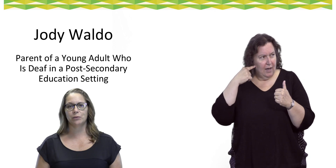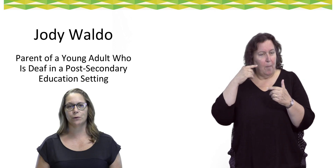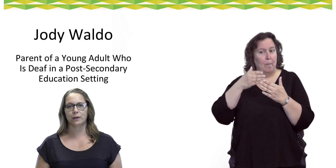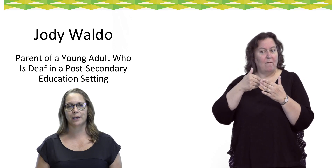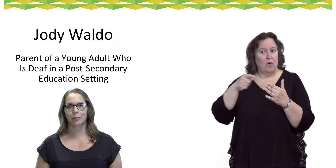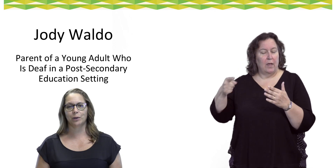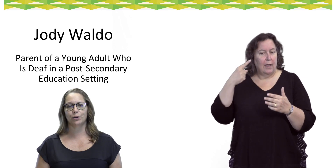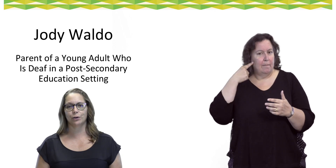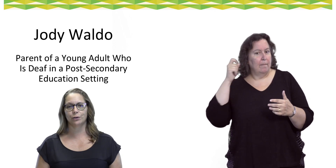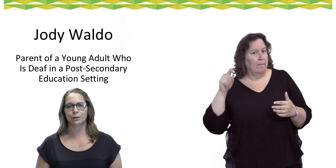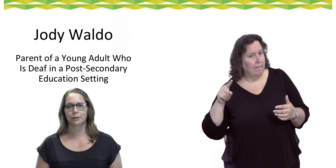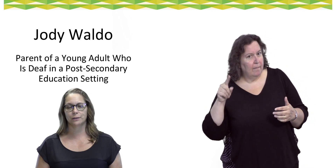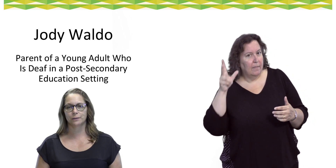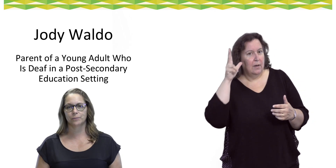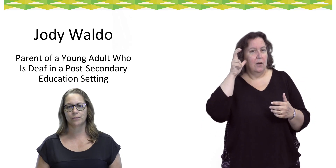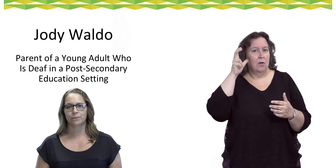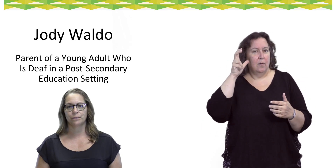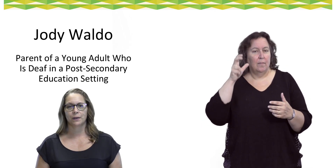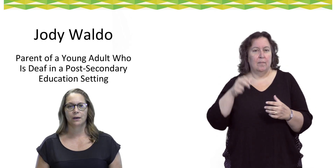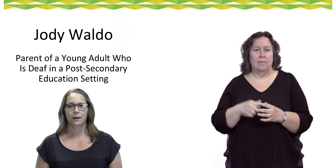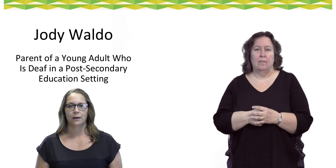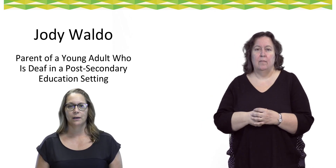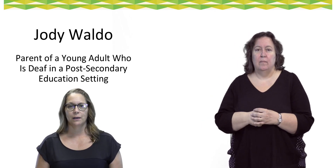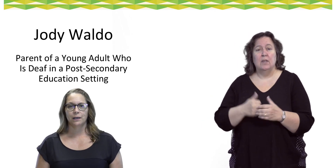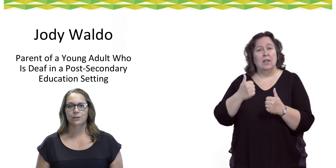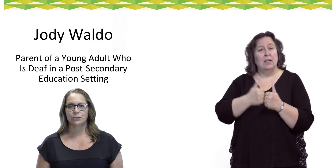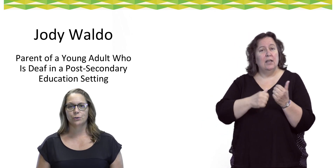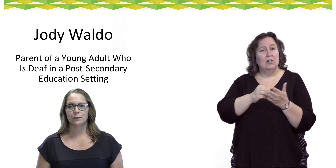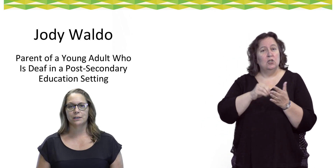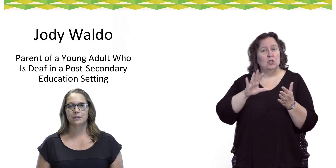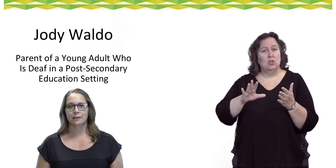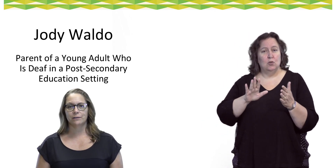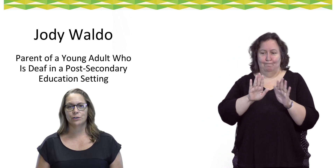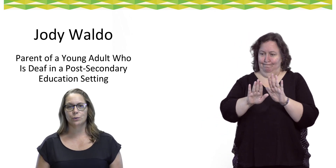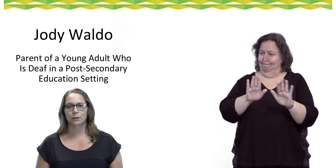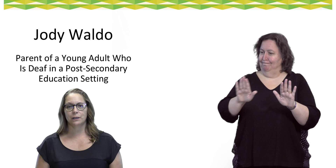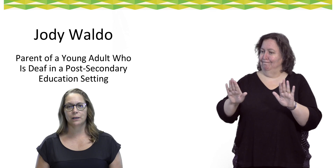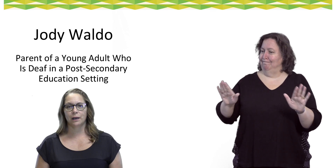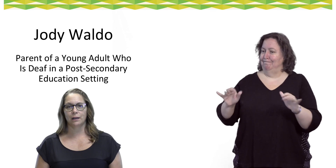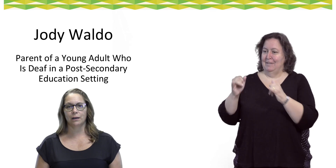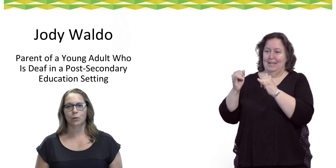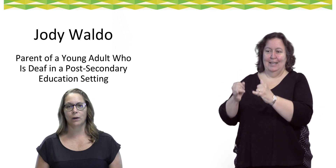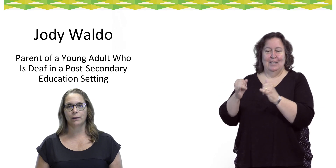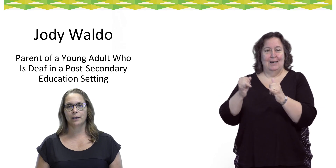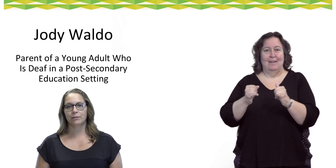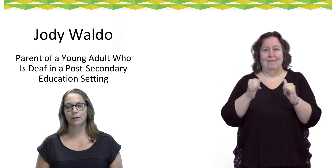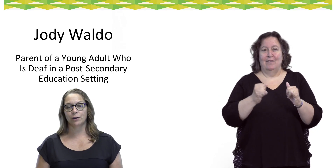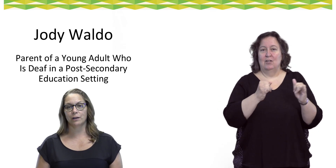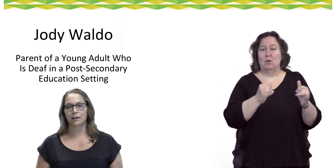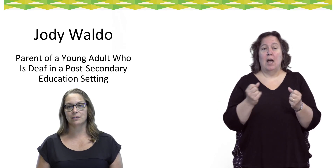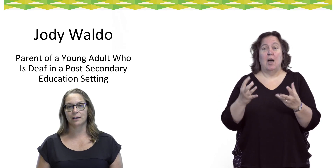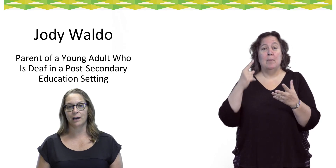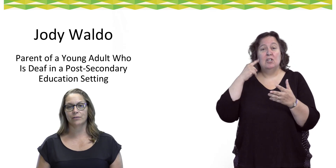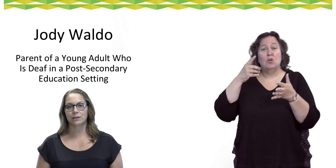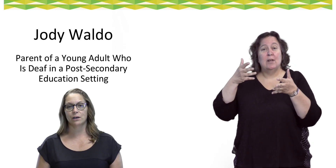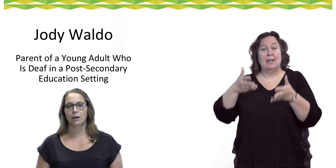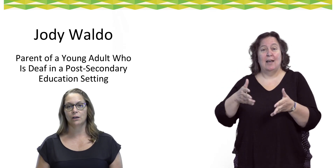before they can be heard. Each student is individual and the quality of hearing that is left,